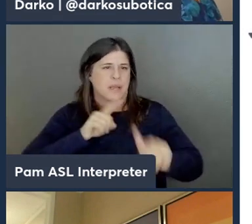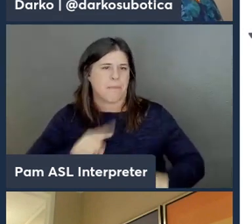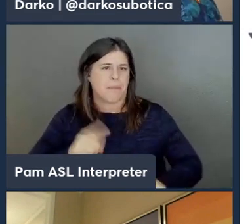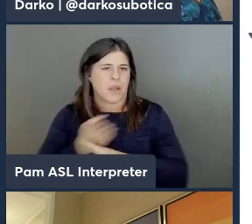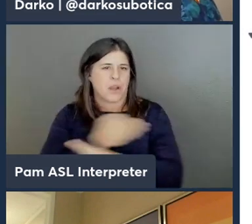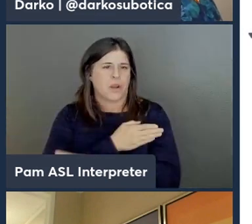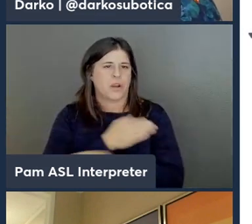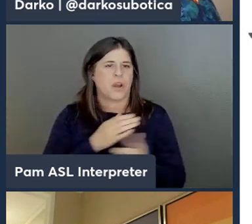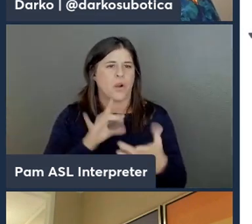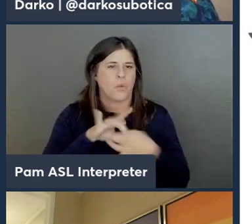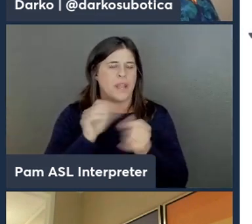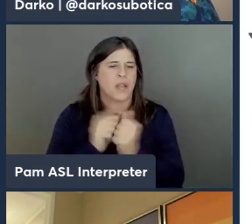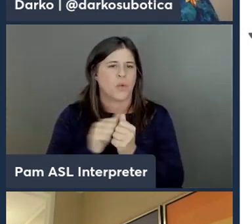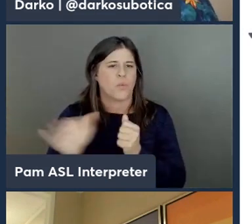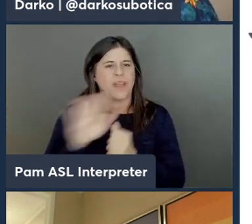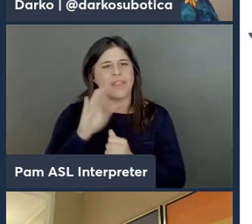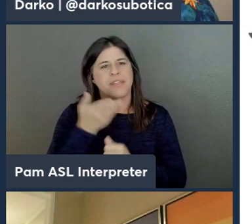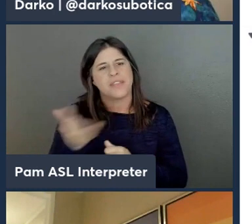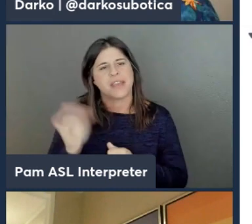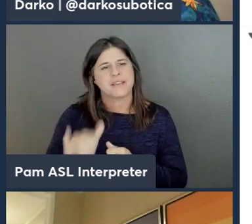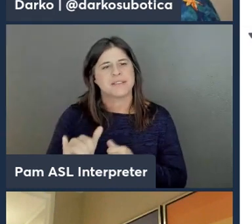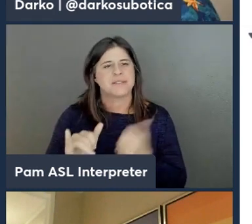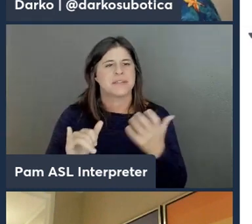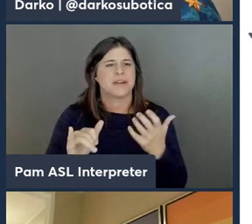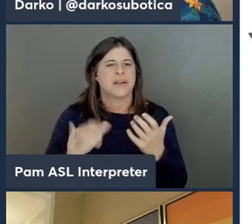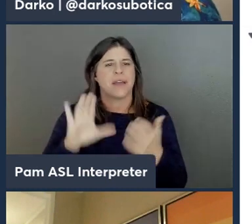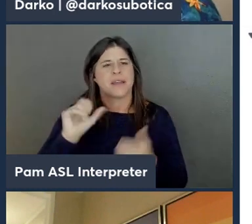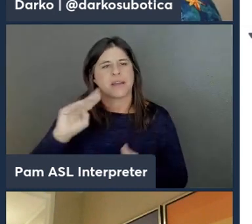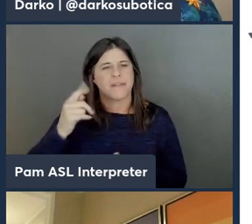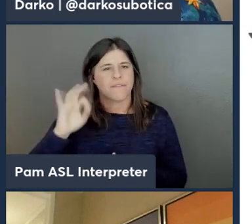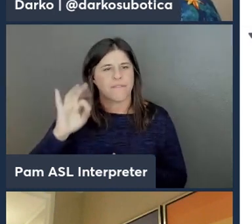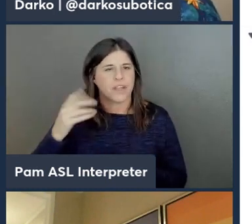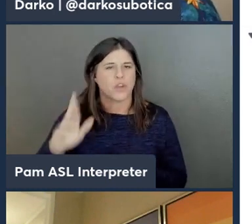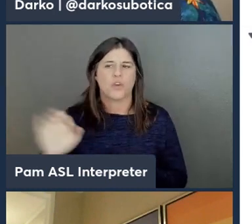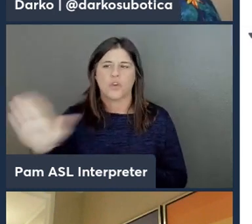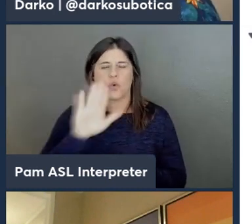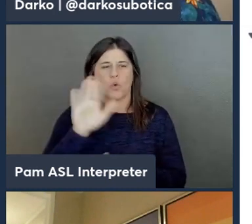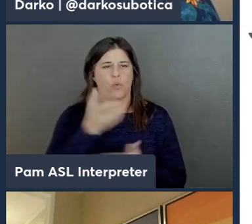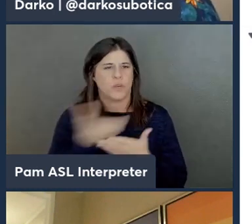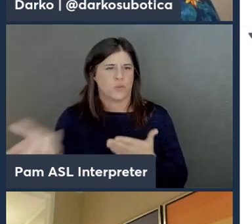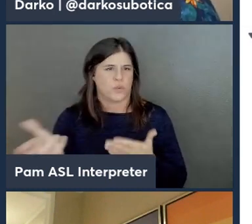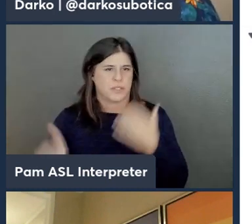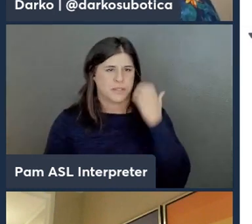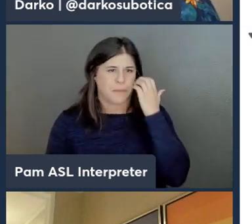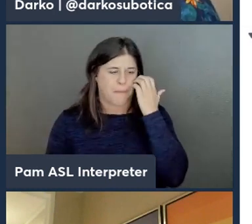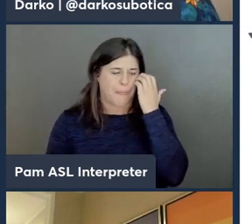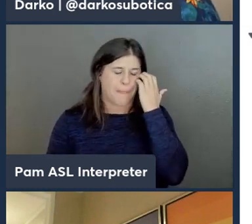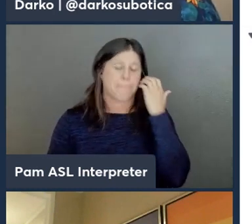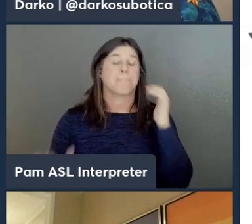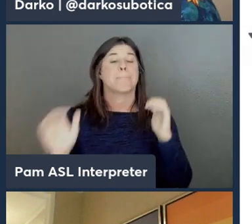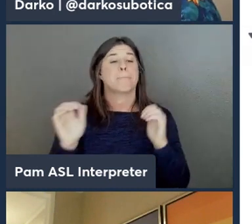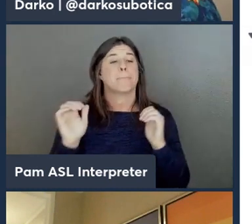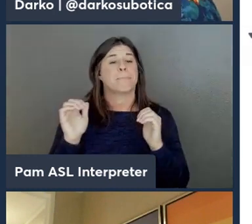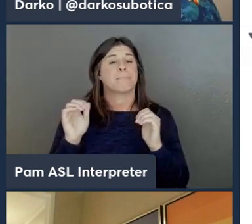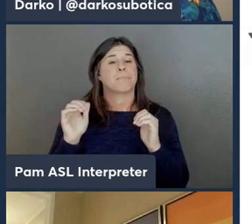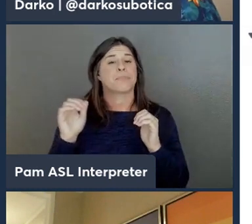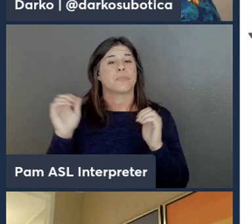Mutative, of you know, things like can actually configure your AWS sources. So with that, when you go to the Slack page,